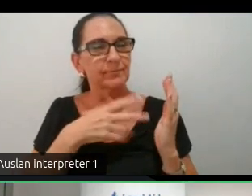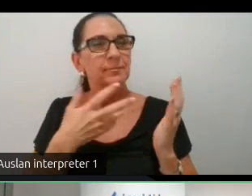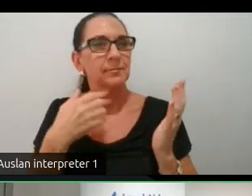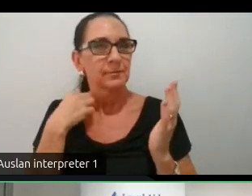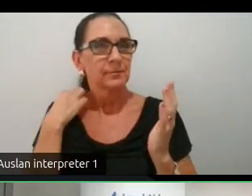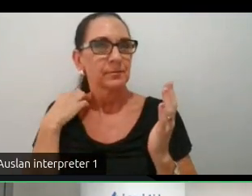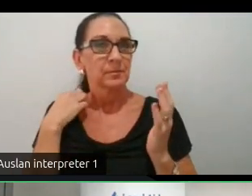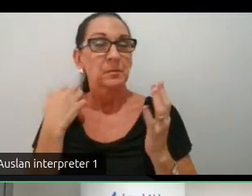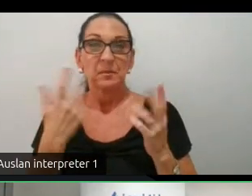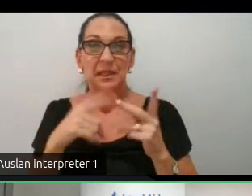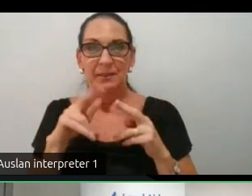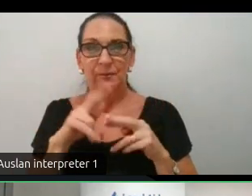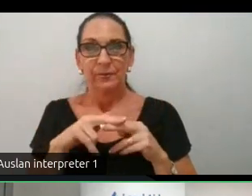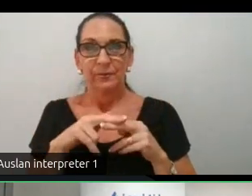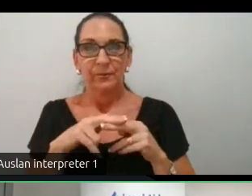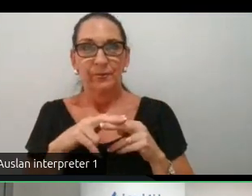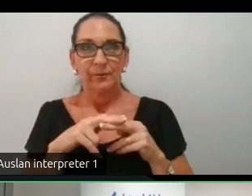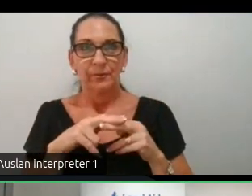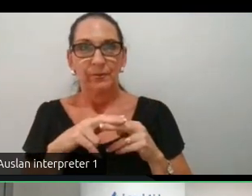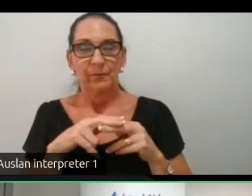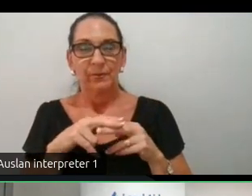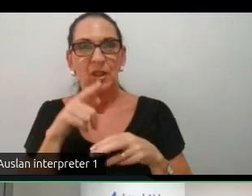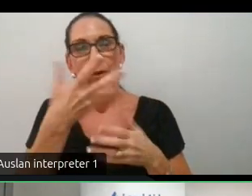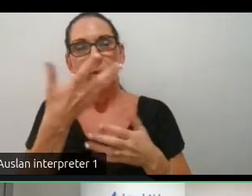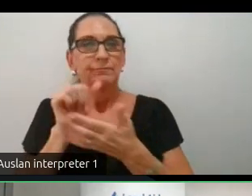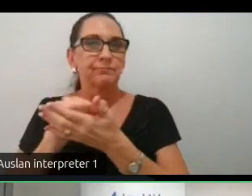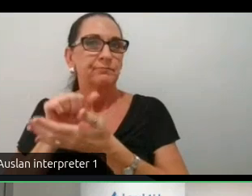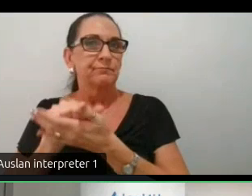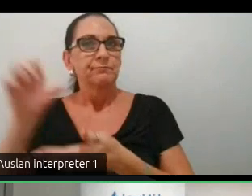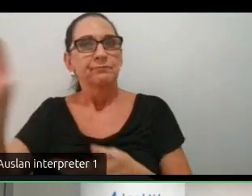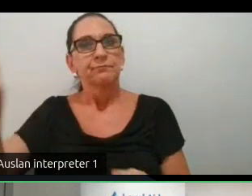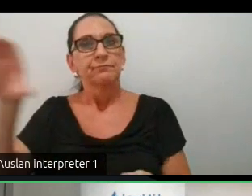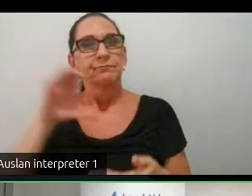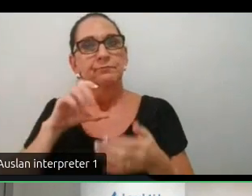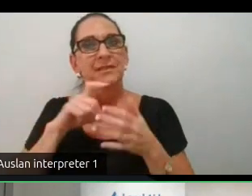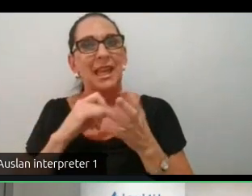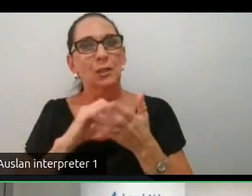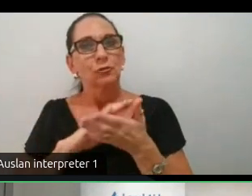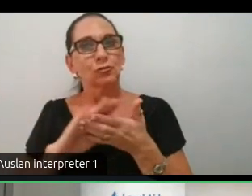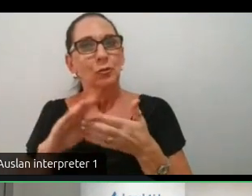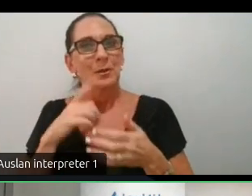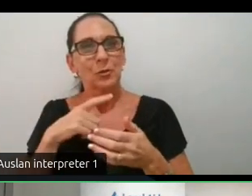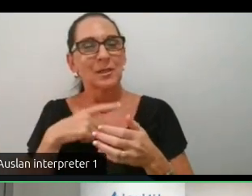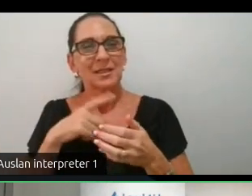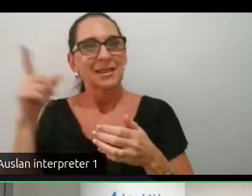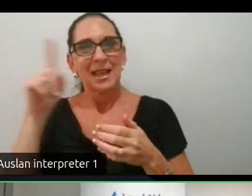then if you are in the spot of well you have to take a cash settlement because the repairs aren't